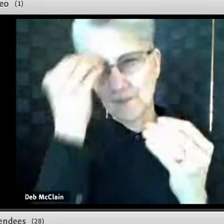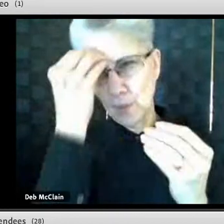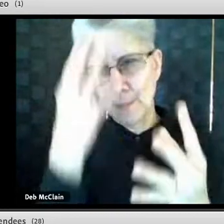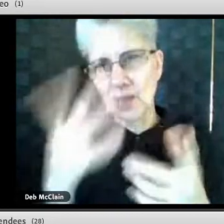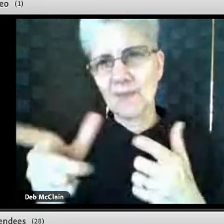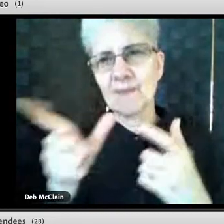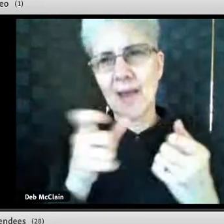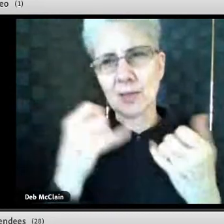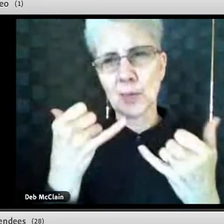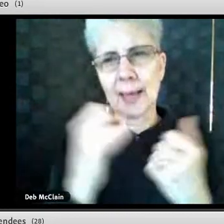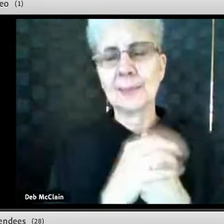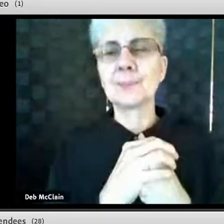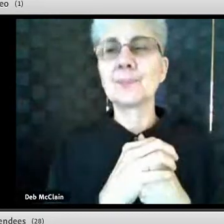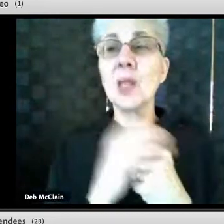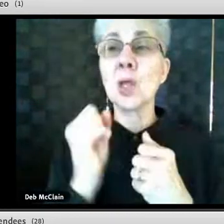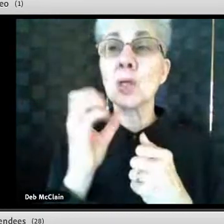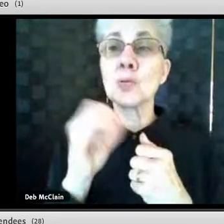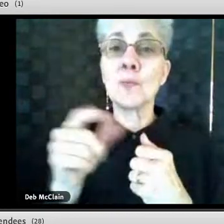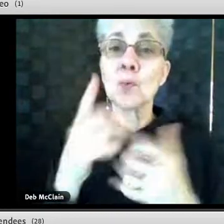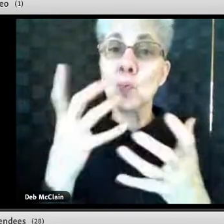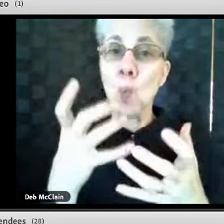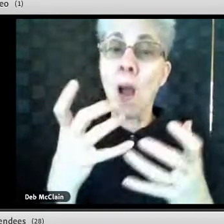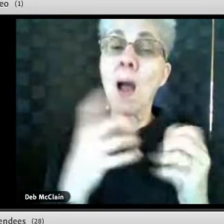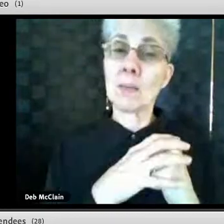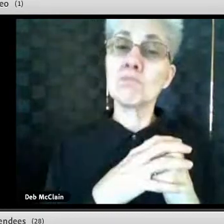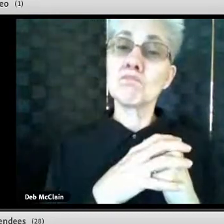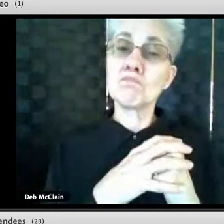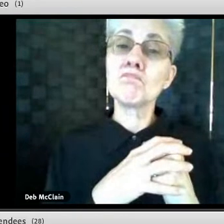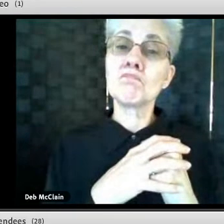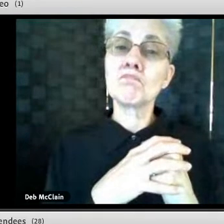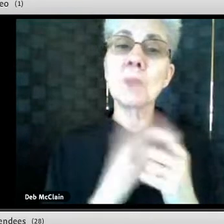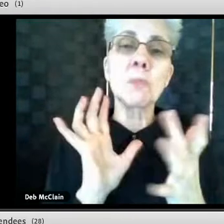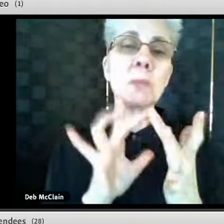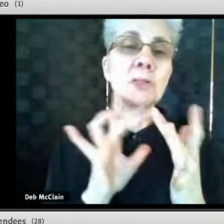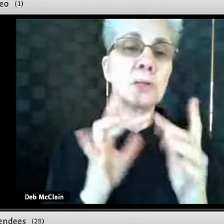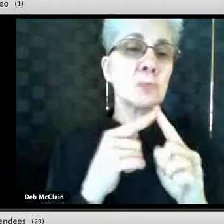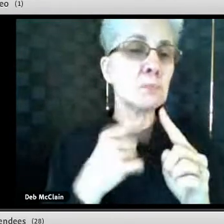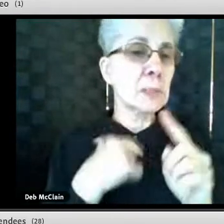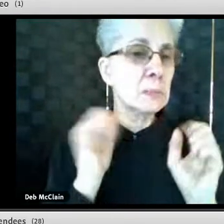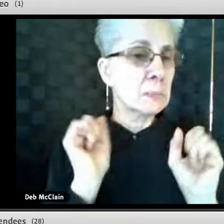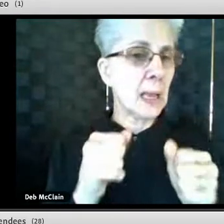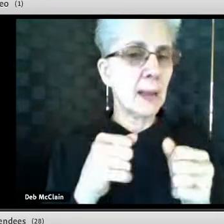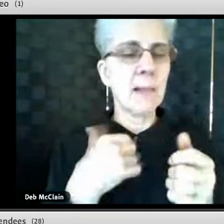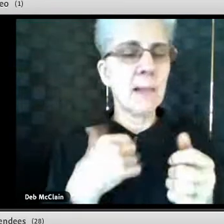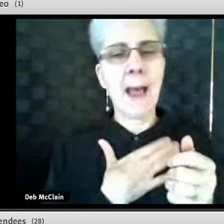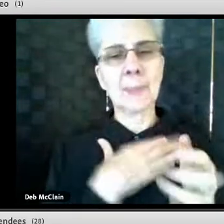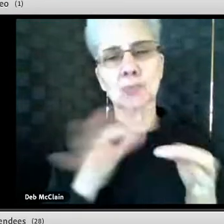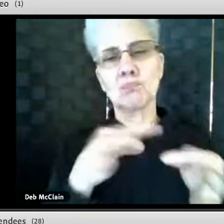We went over a lot of content really fast today, so if you want to reach out to me,